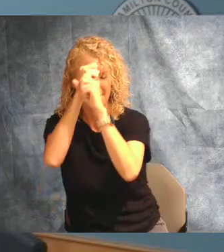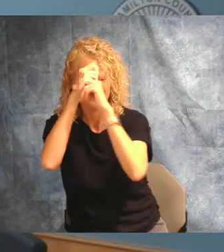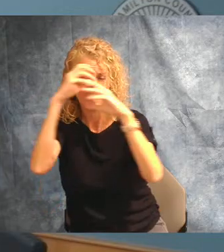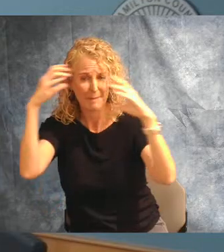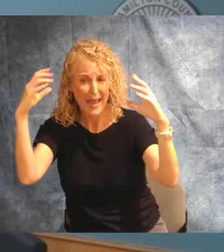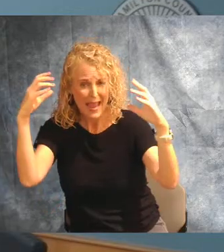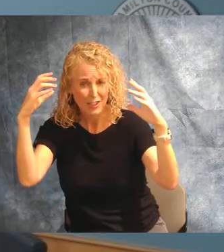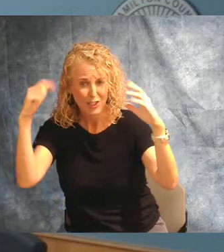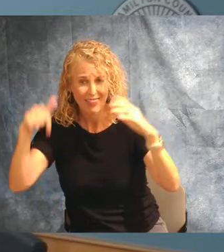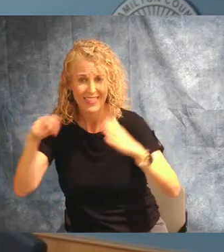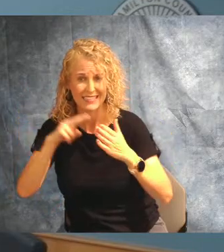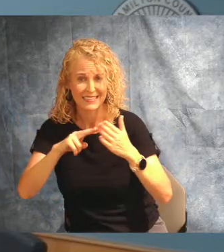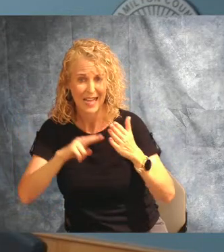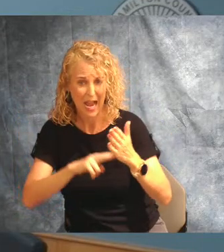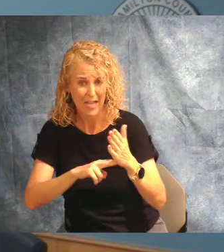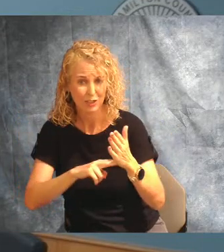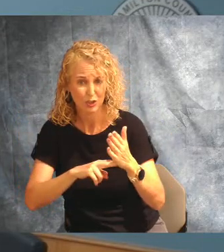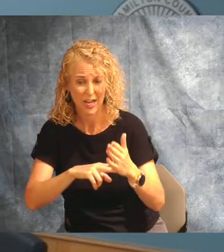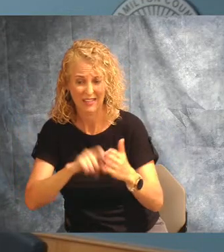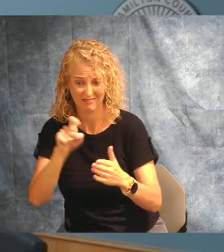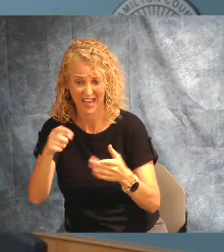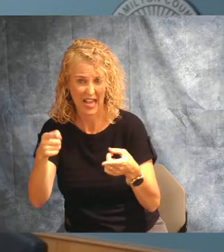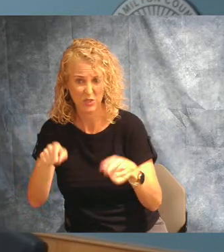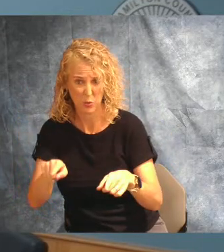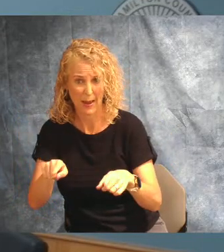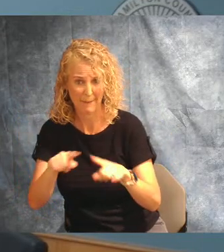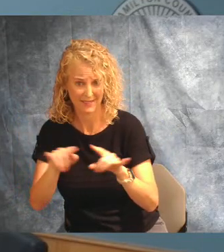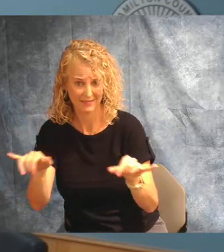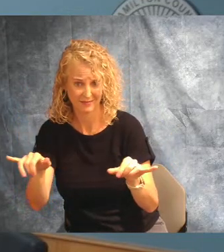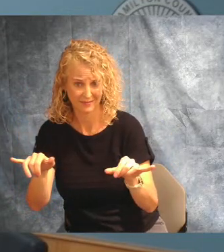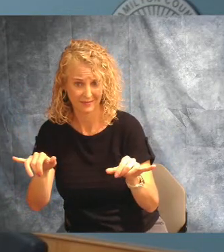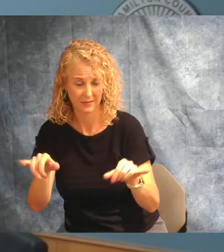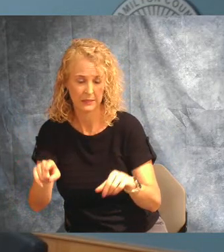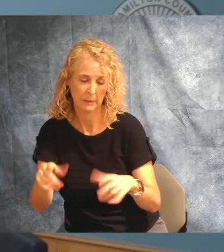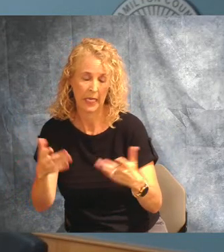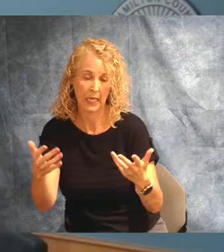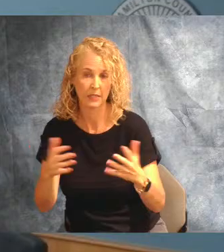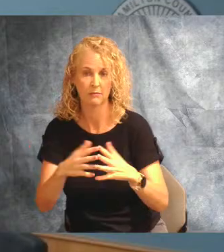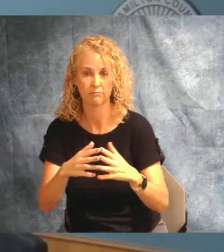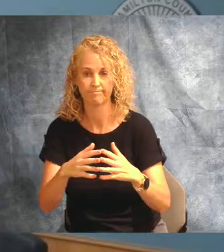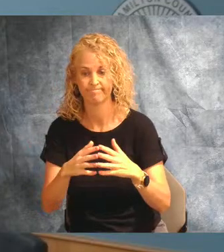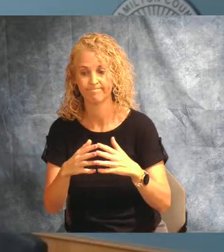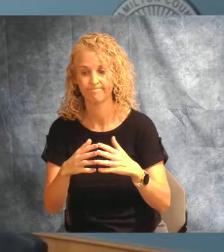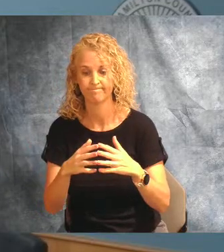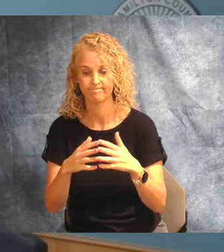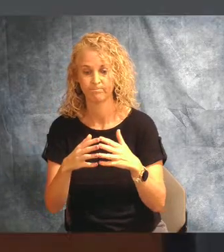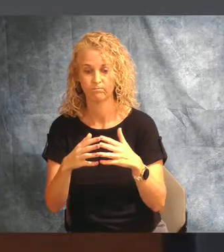this contract that it will be done during the season. but as you know this is this is the